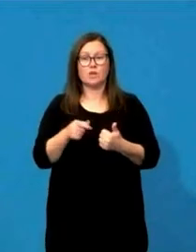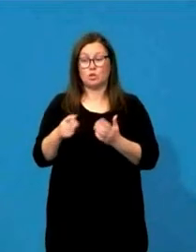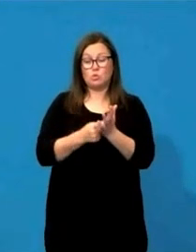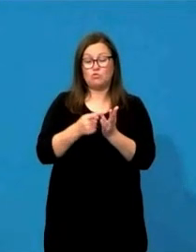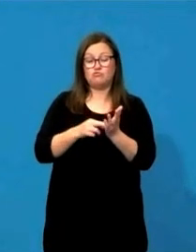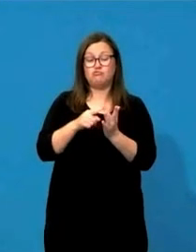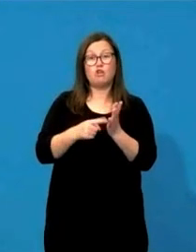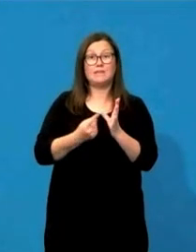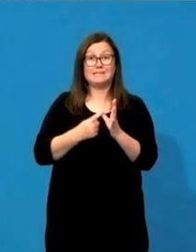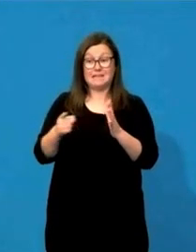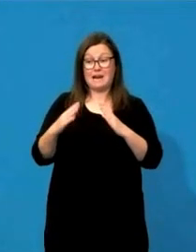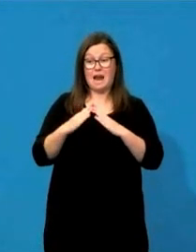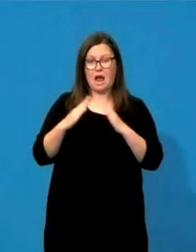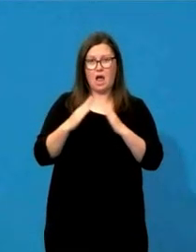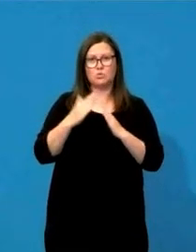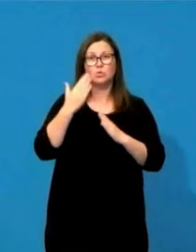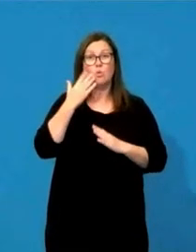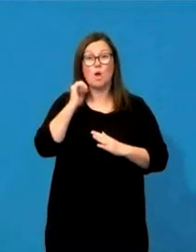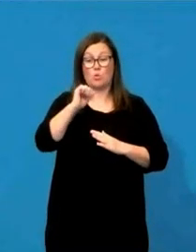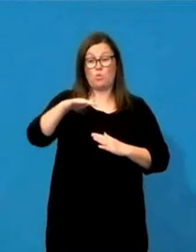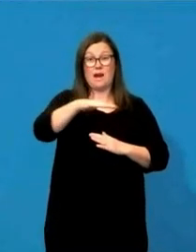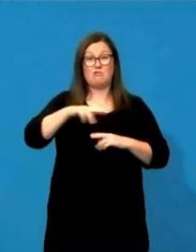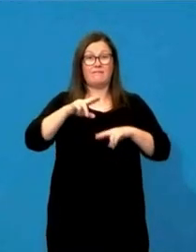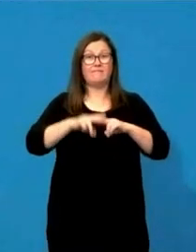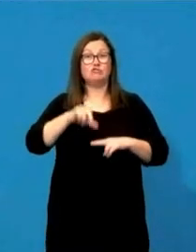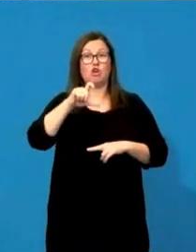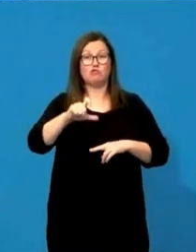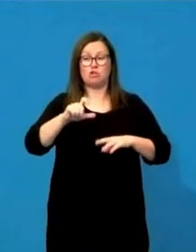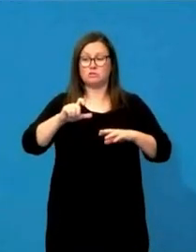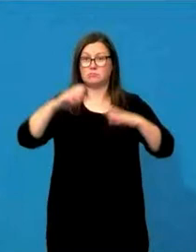floods in Fitzroy Crossing and she's staying at her house?